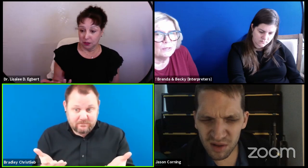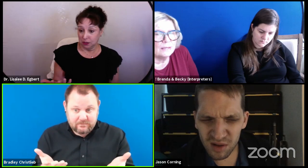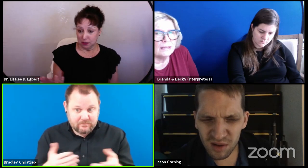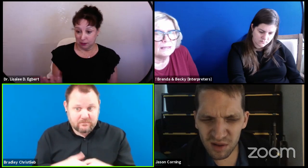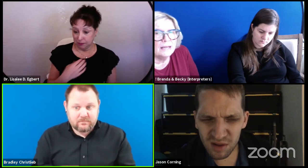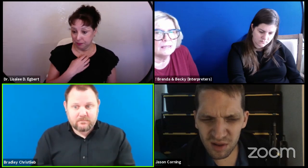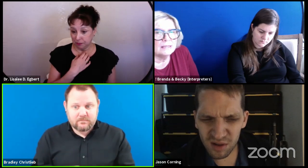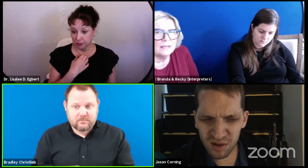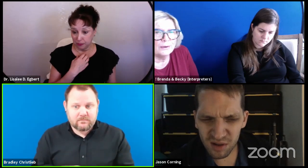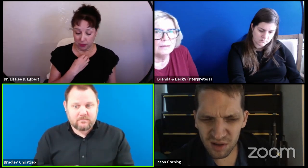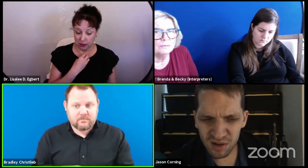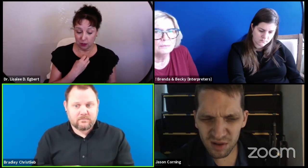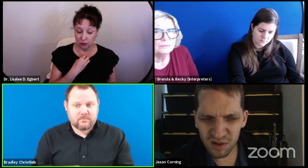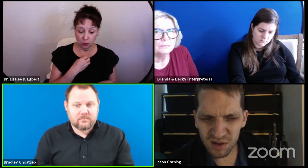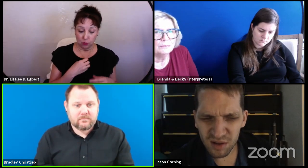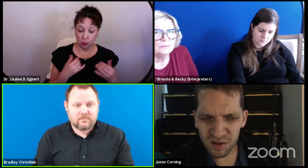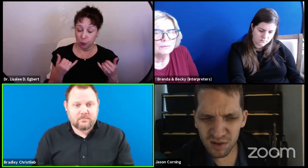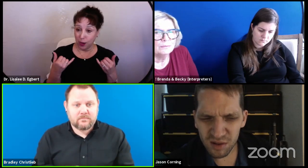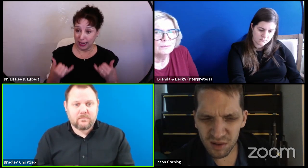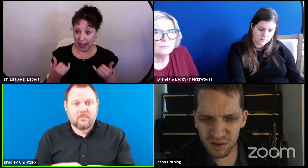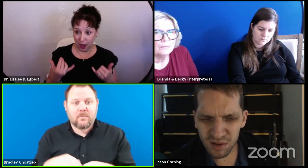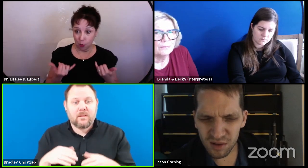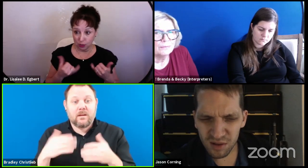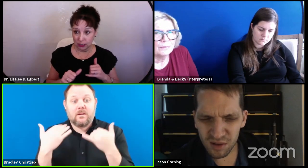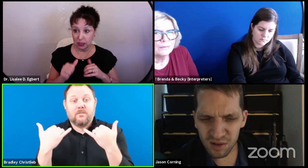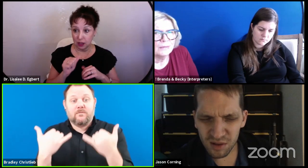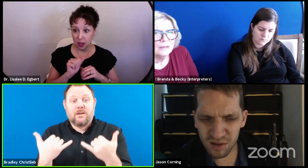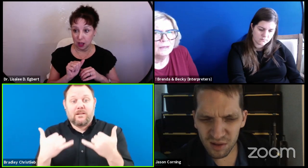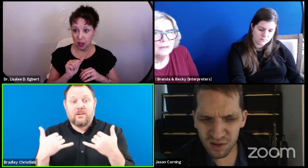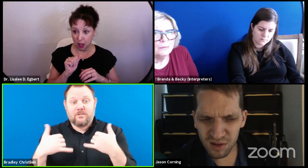that that's necessary.